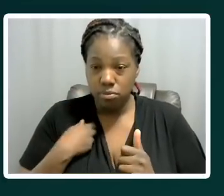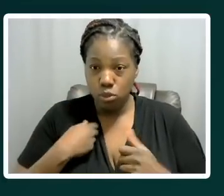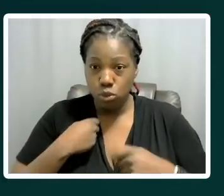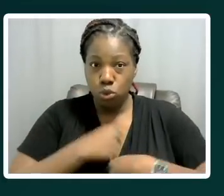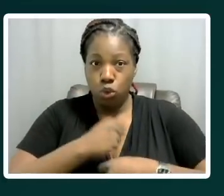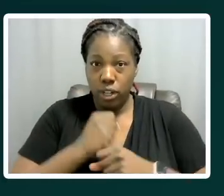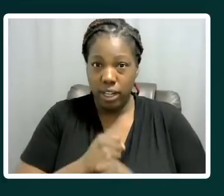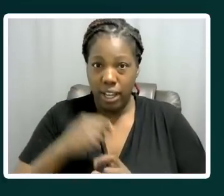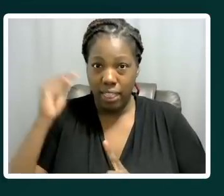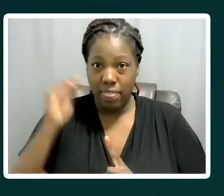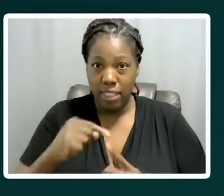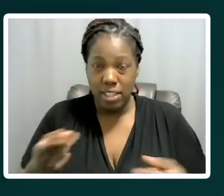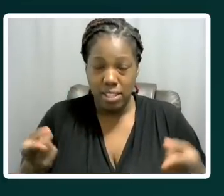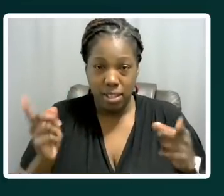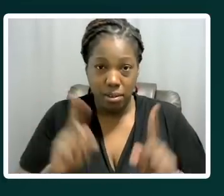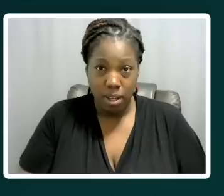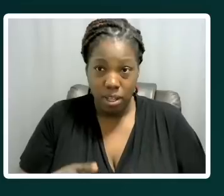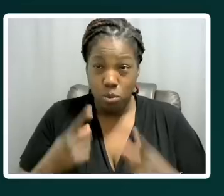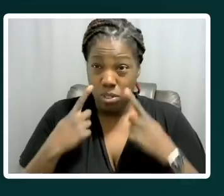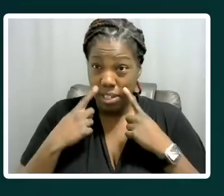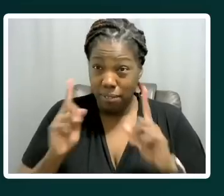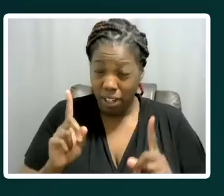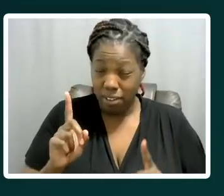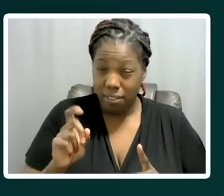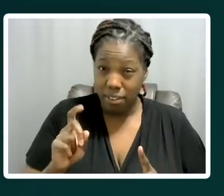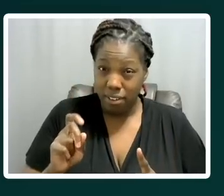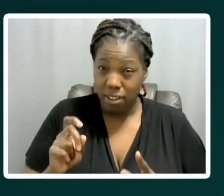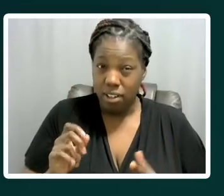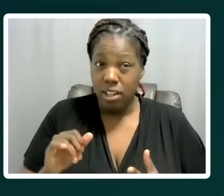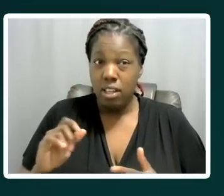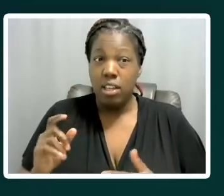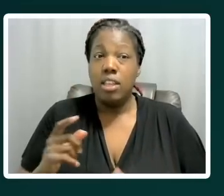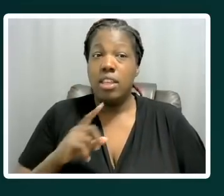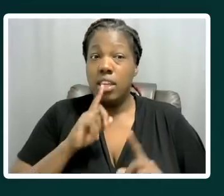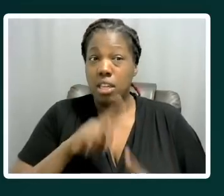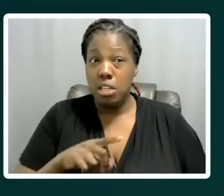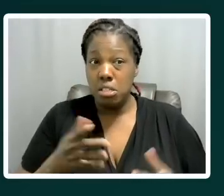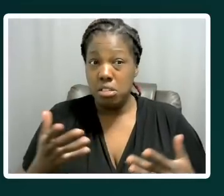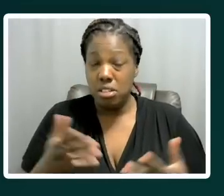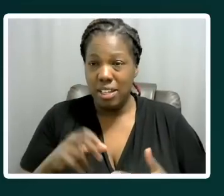did that work effectively? And the answer to that first one was yes, absolutely. It